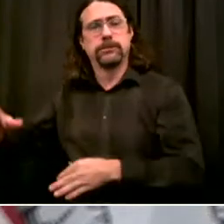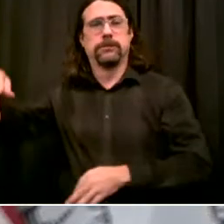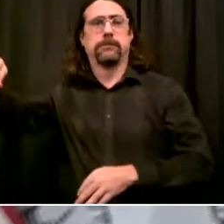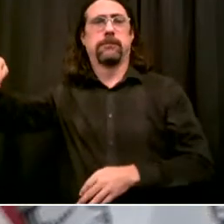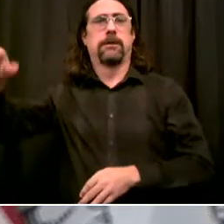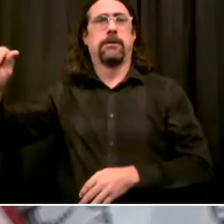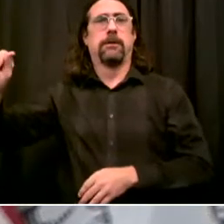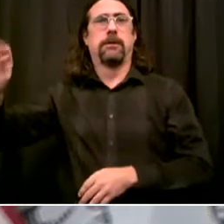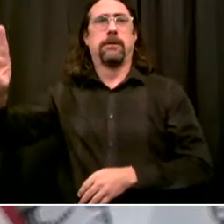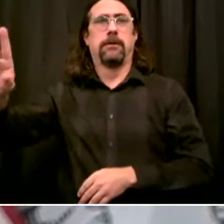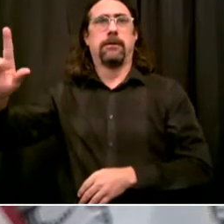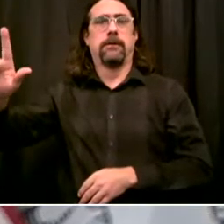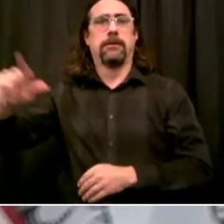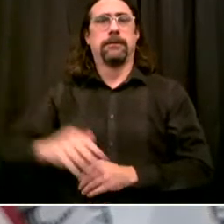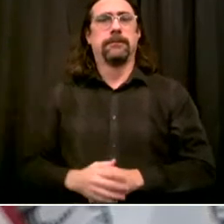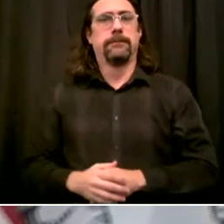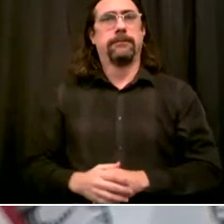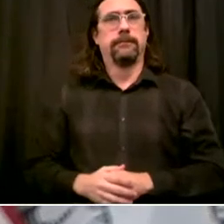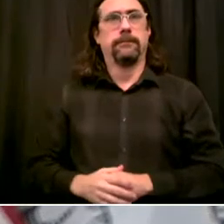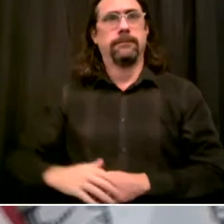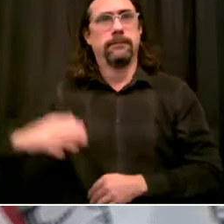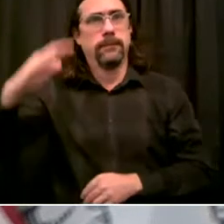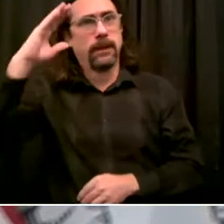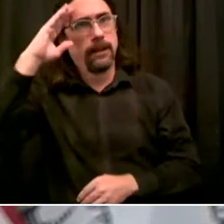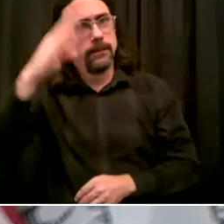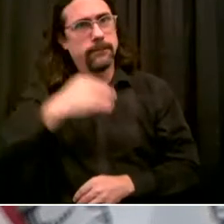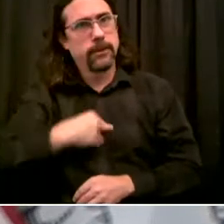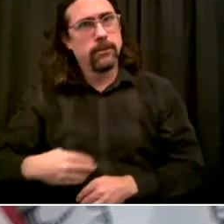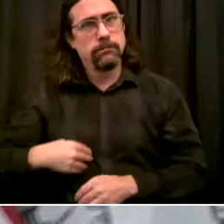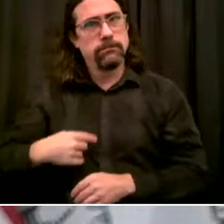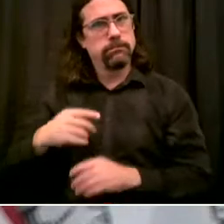HO W W ARE YOU DOING? Reporter: I AM GOOD, HOW ARR